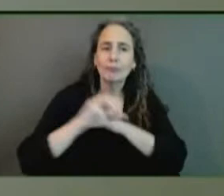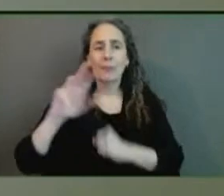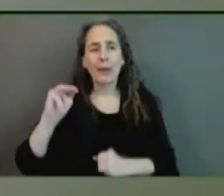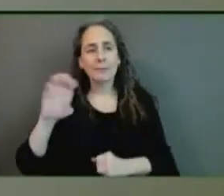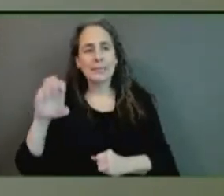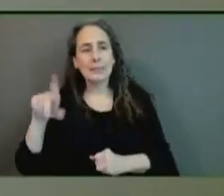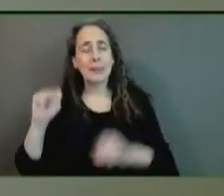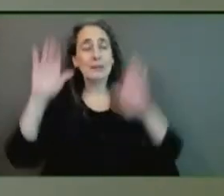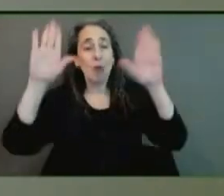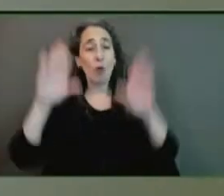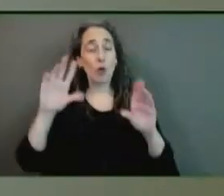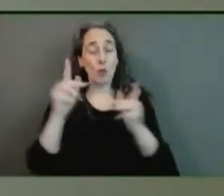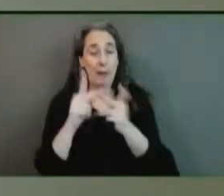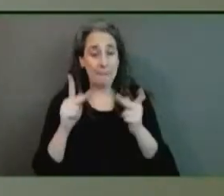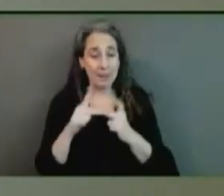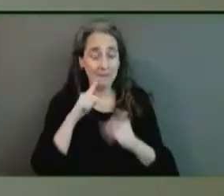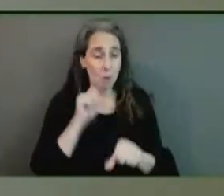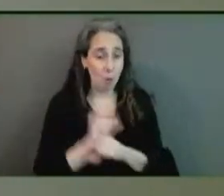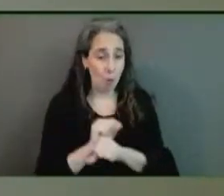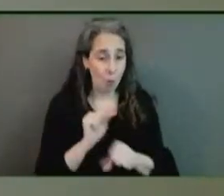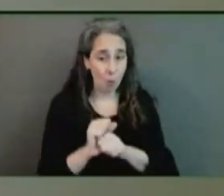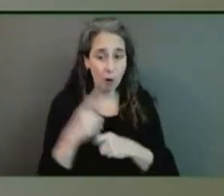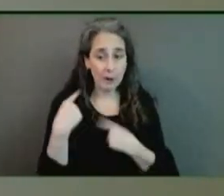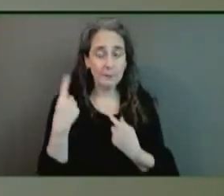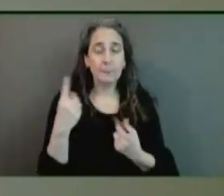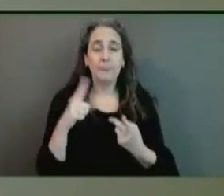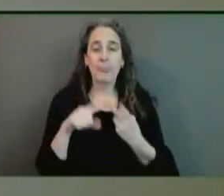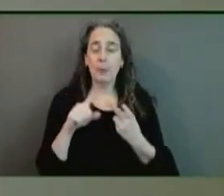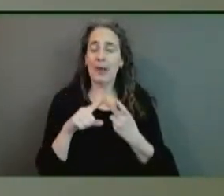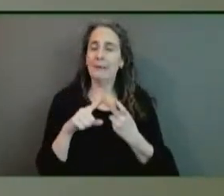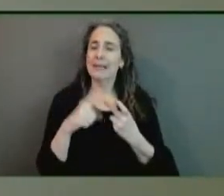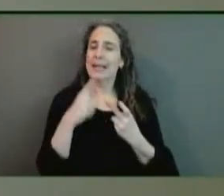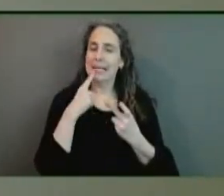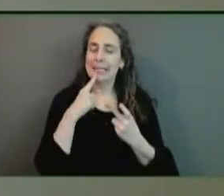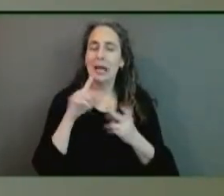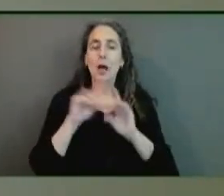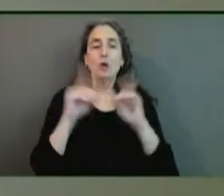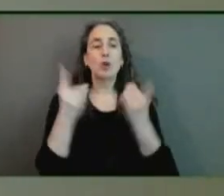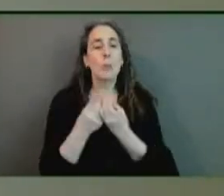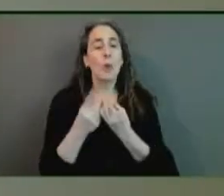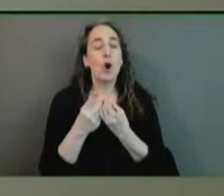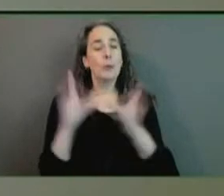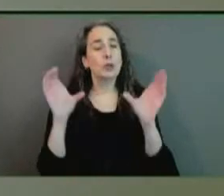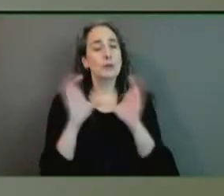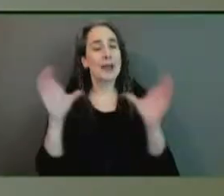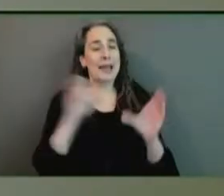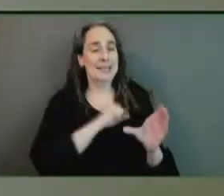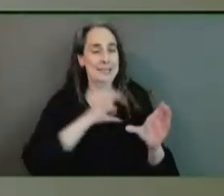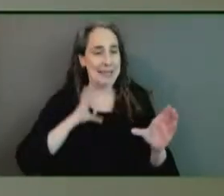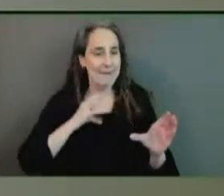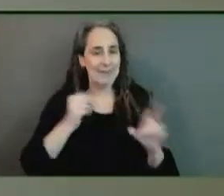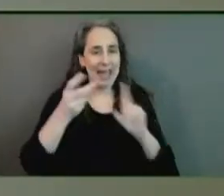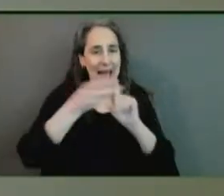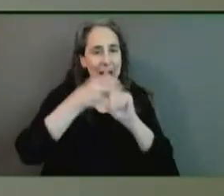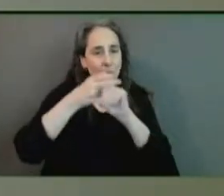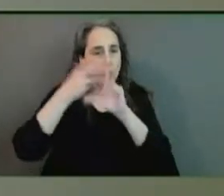to help us promote. M.C.P.S. is a great place to work. Um we have, as I said, our department